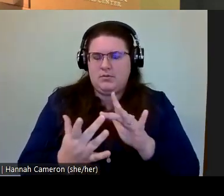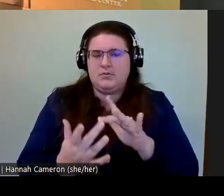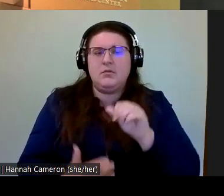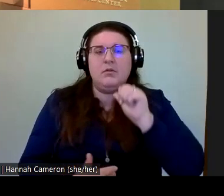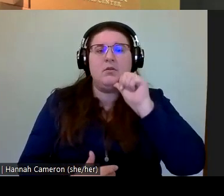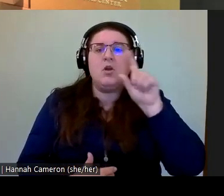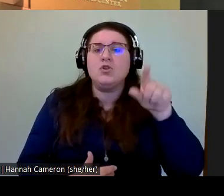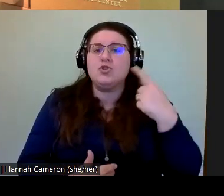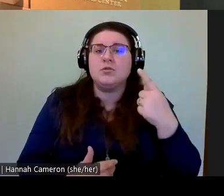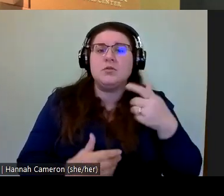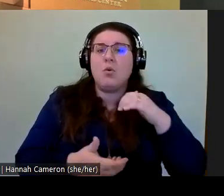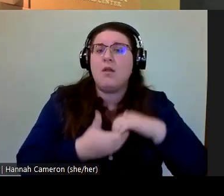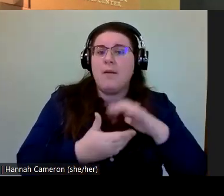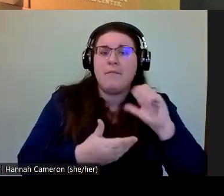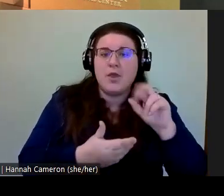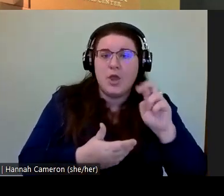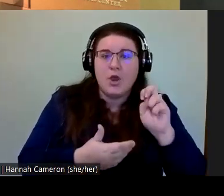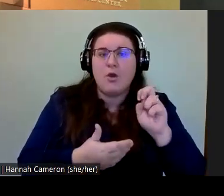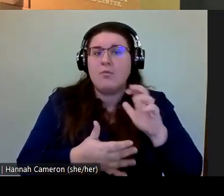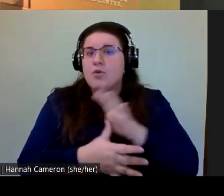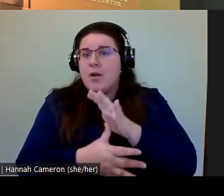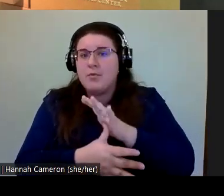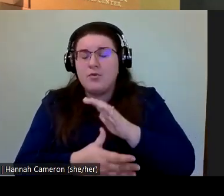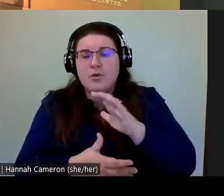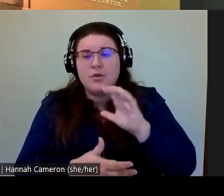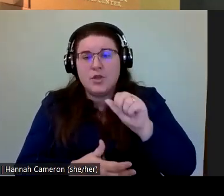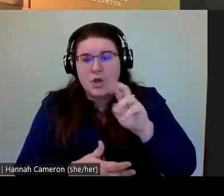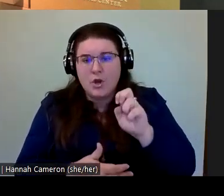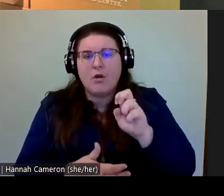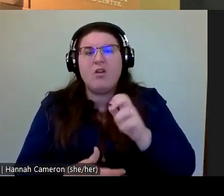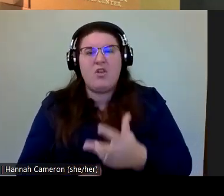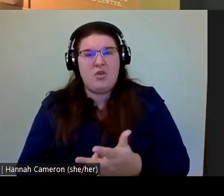they actually had at least three sessions uh with somebody who was uh one of our partners